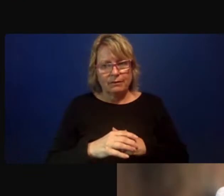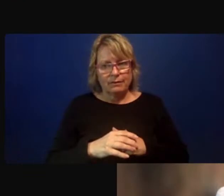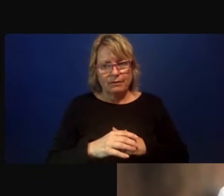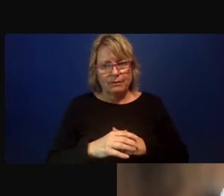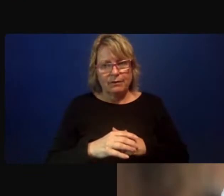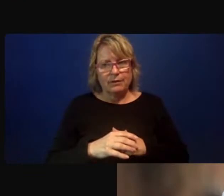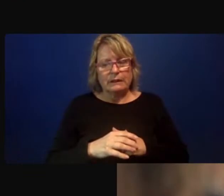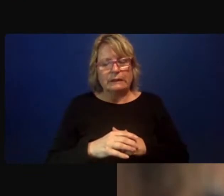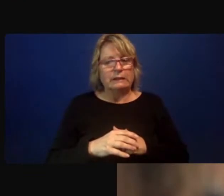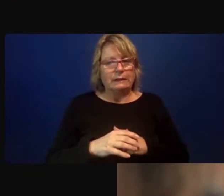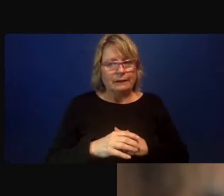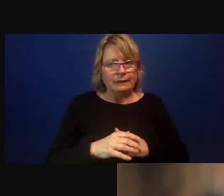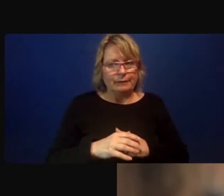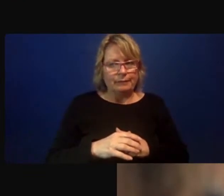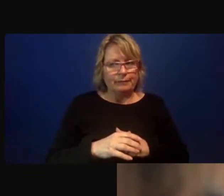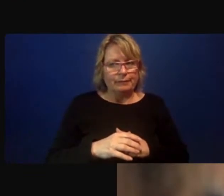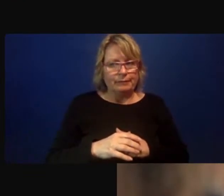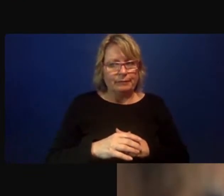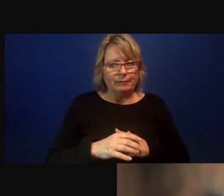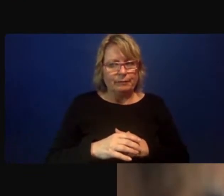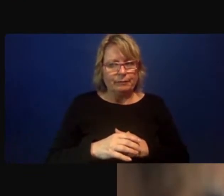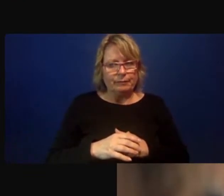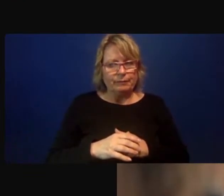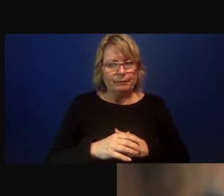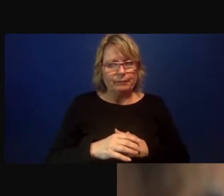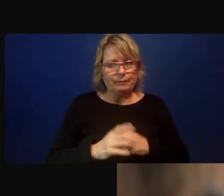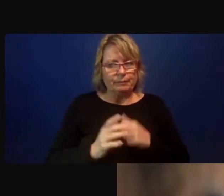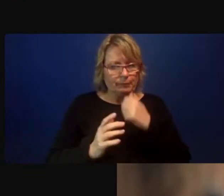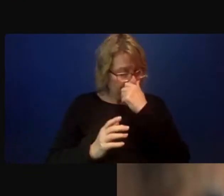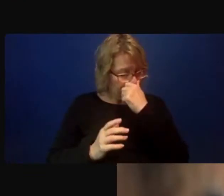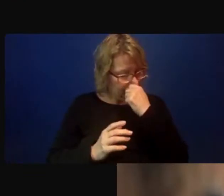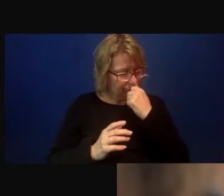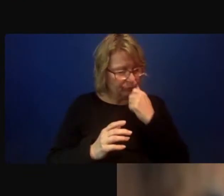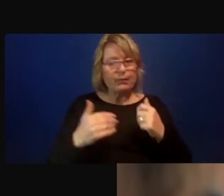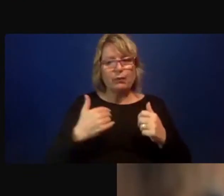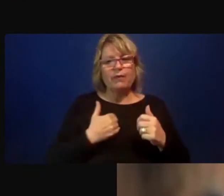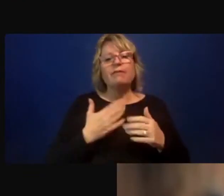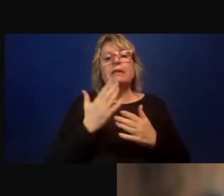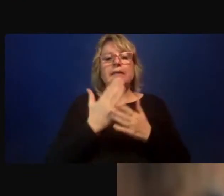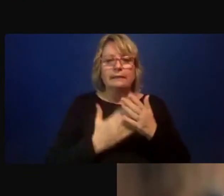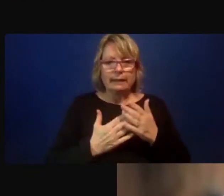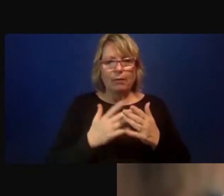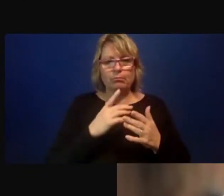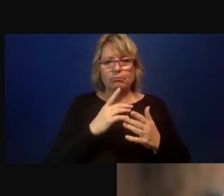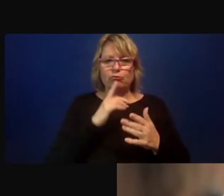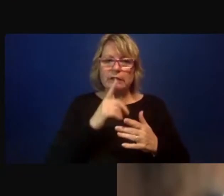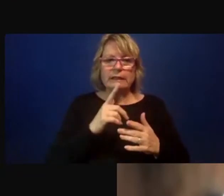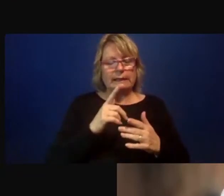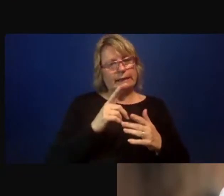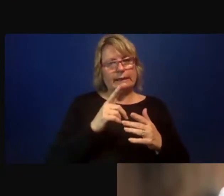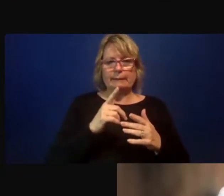very, I would just call them aggressive negative sentiments in the medical community at the time,